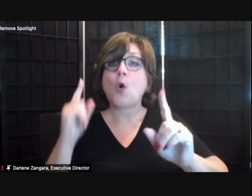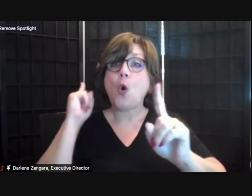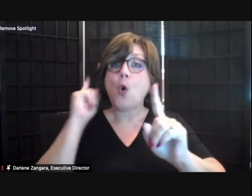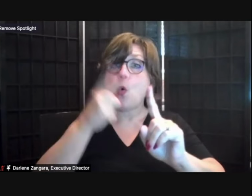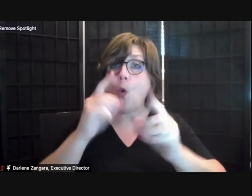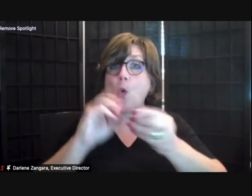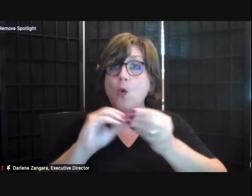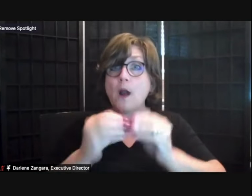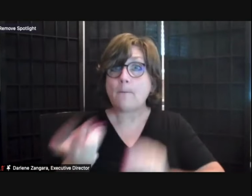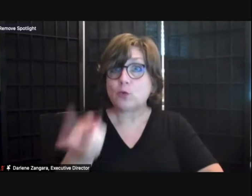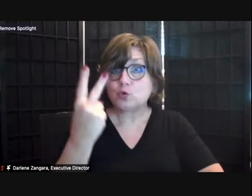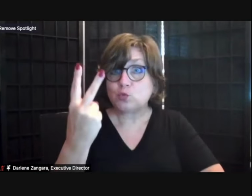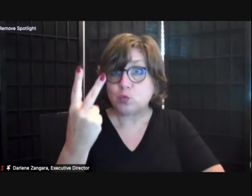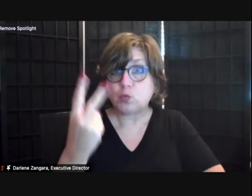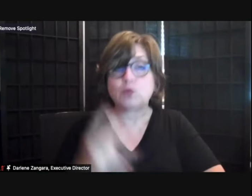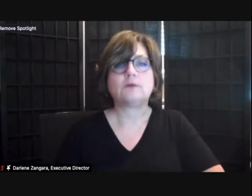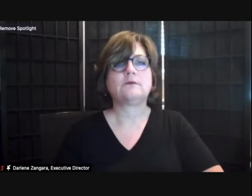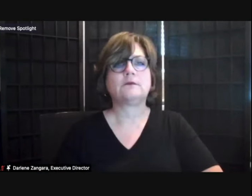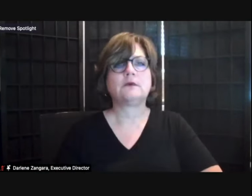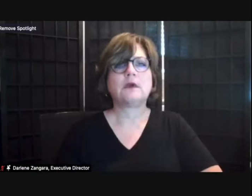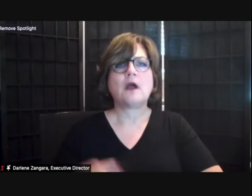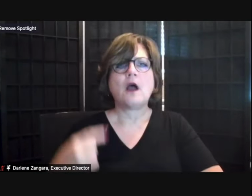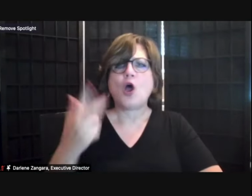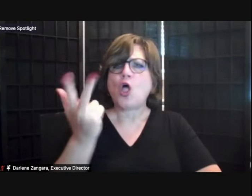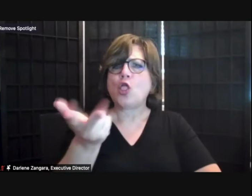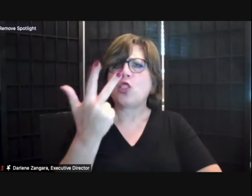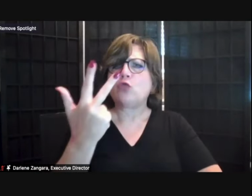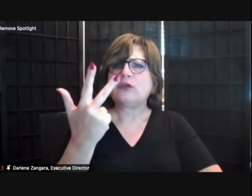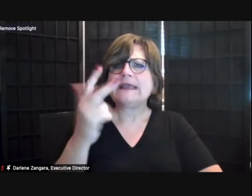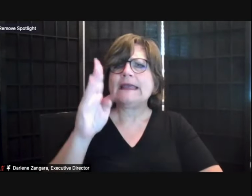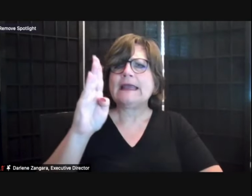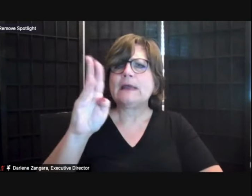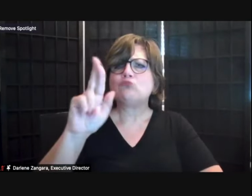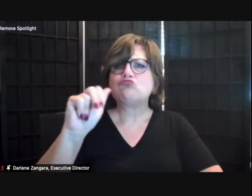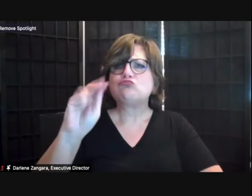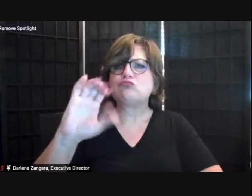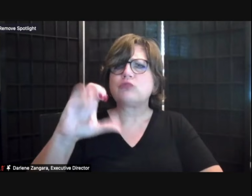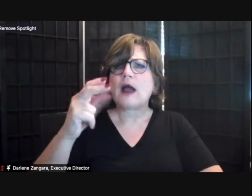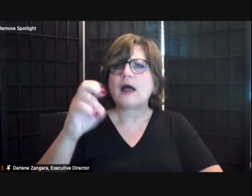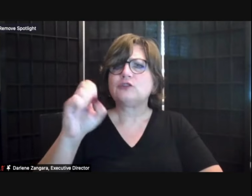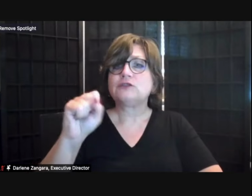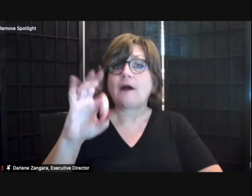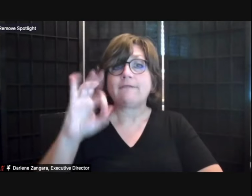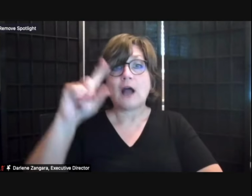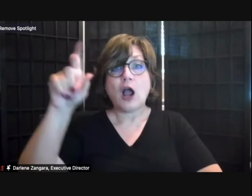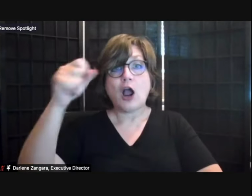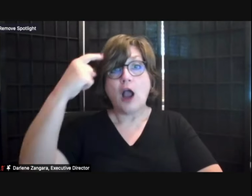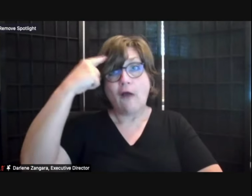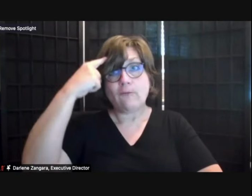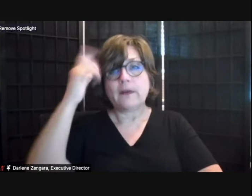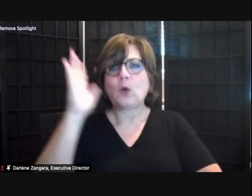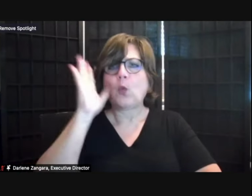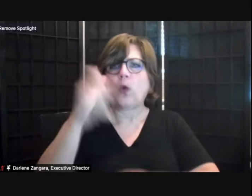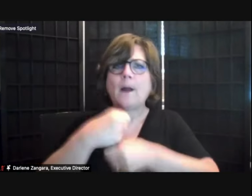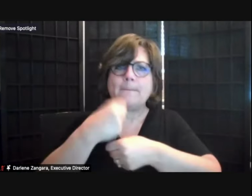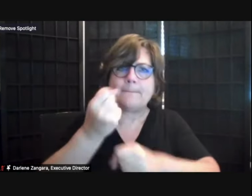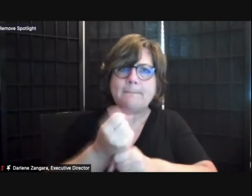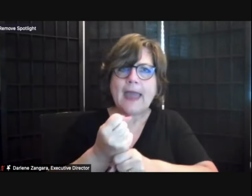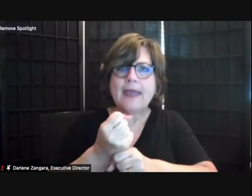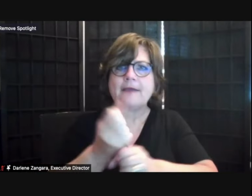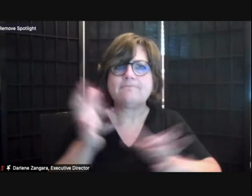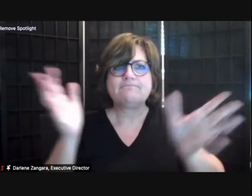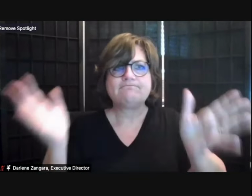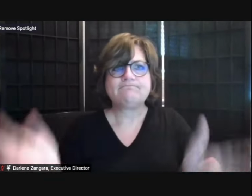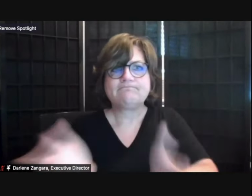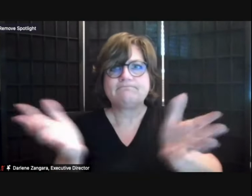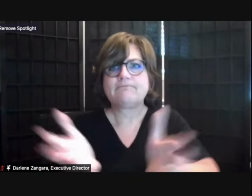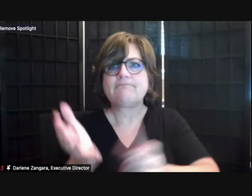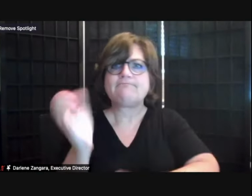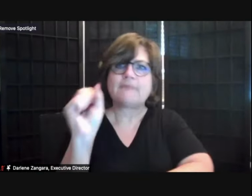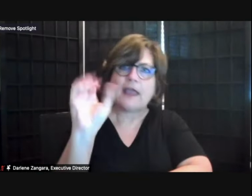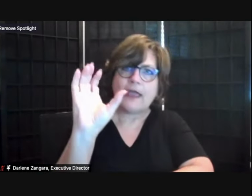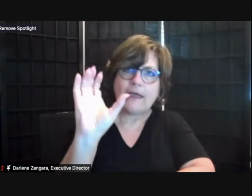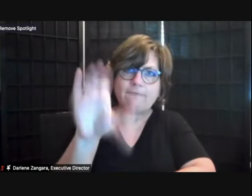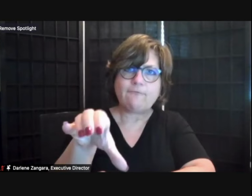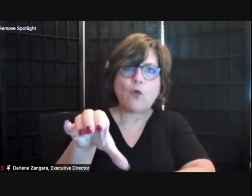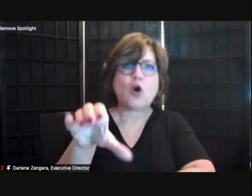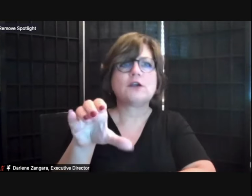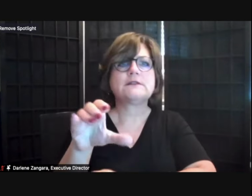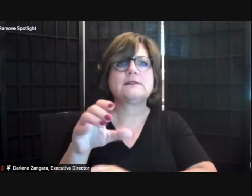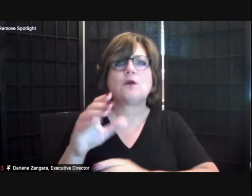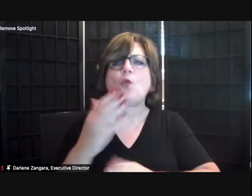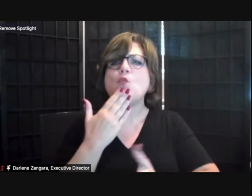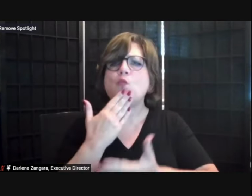Goal #2: Three branches of government will make, enact and enforce well-informed decisions